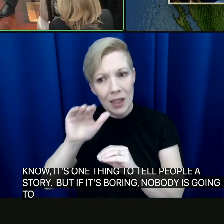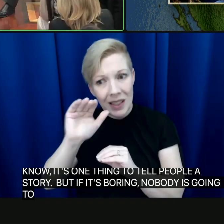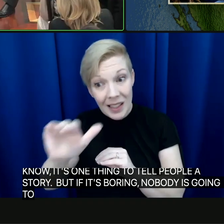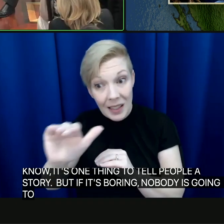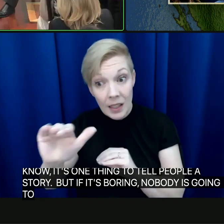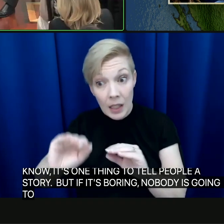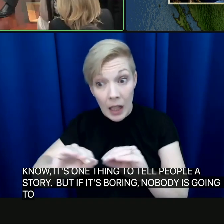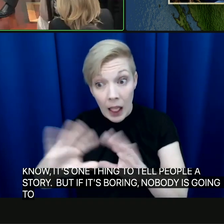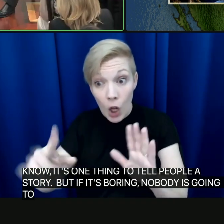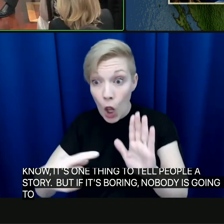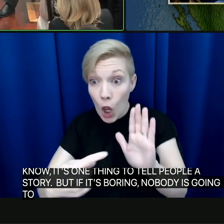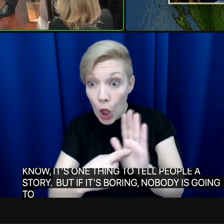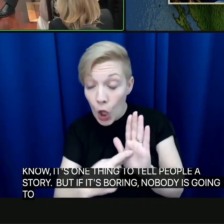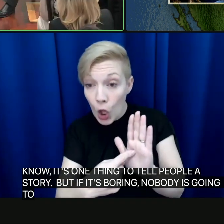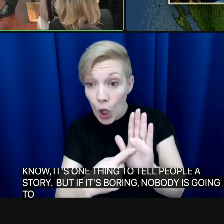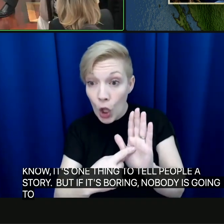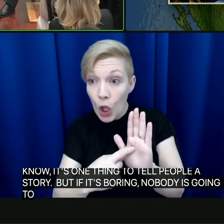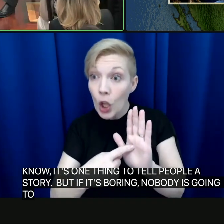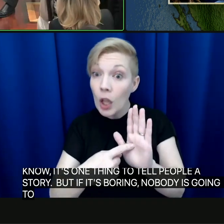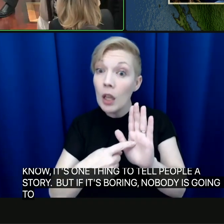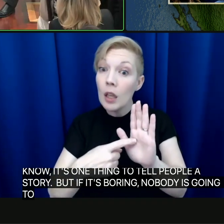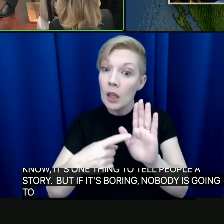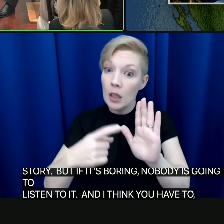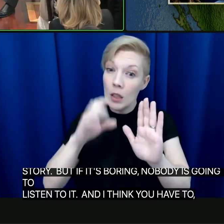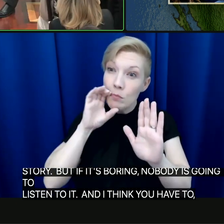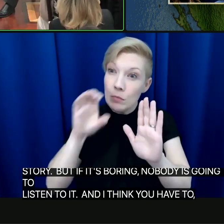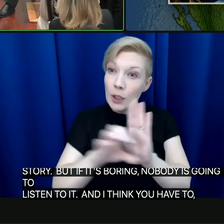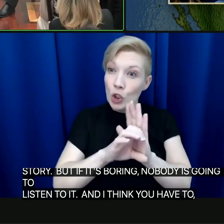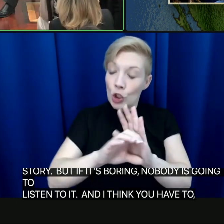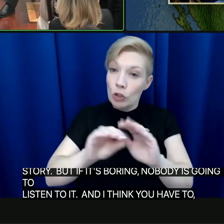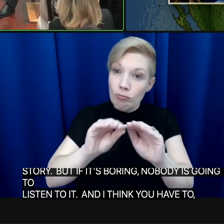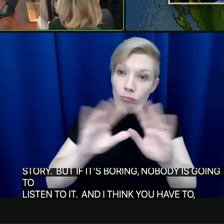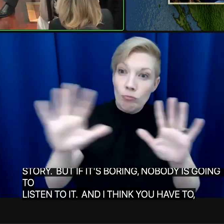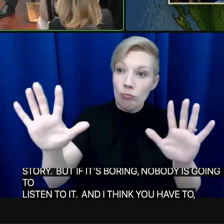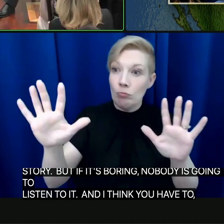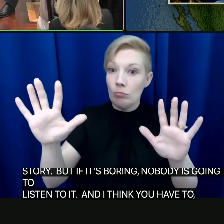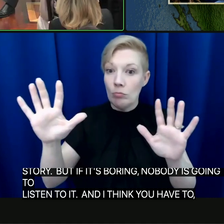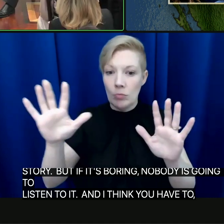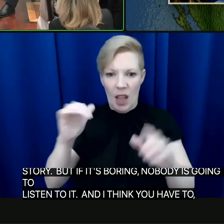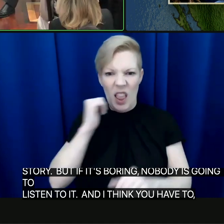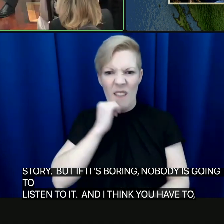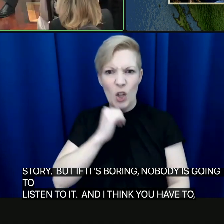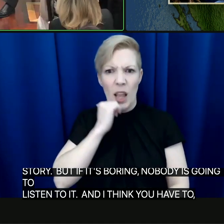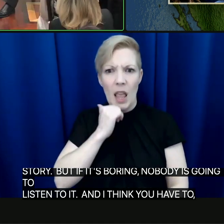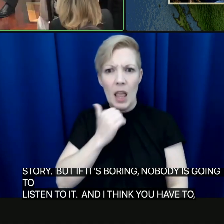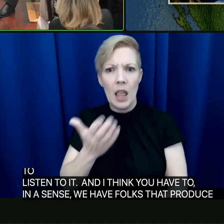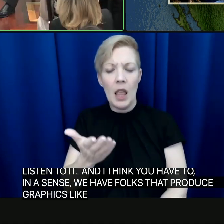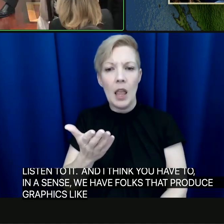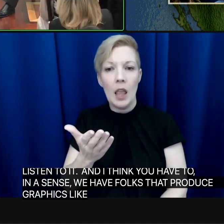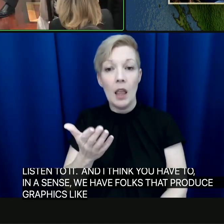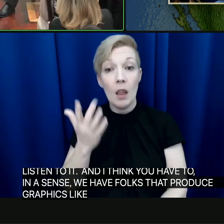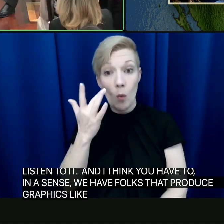So we have folks who produce graphics like this. We do this every day because I want it to be.